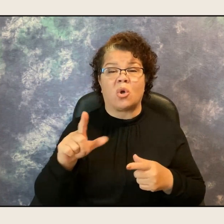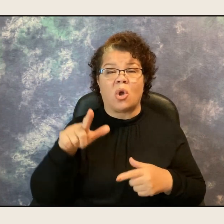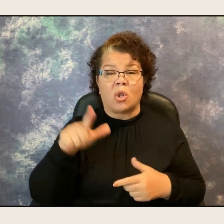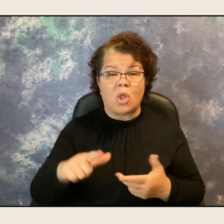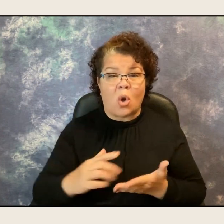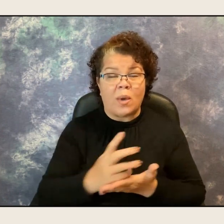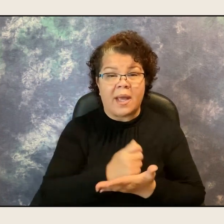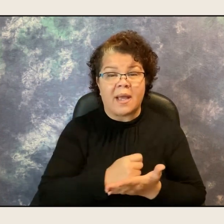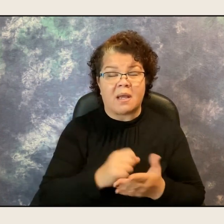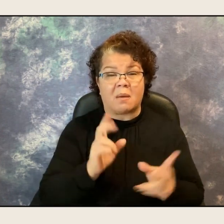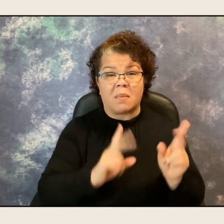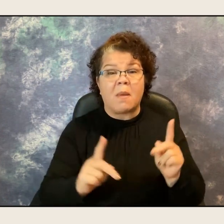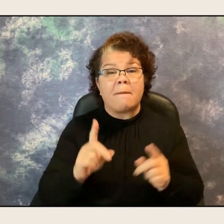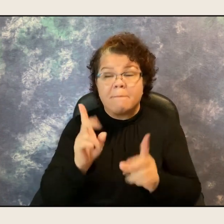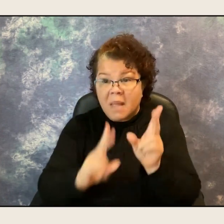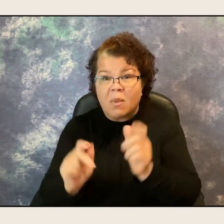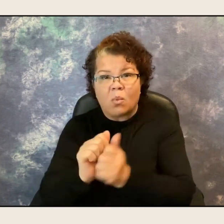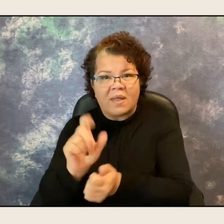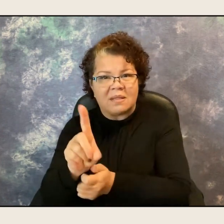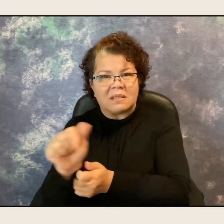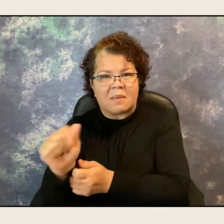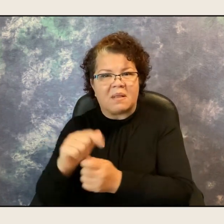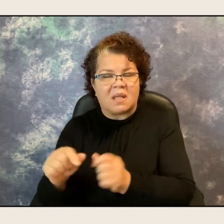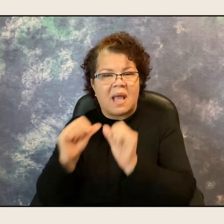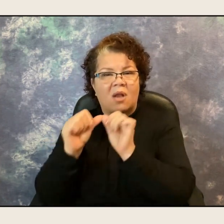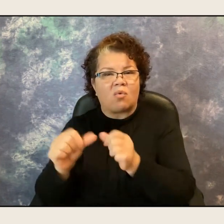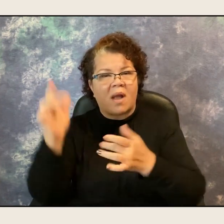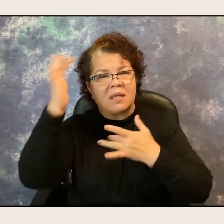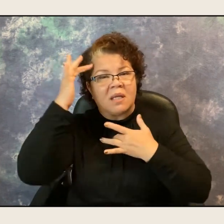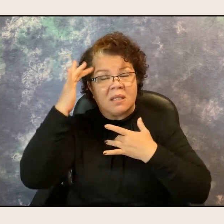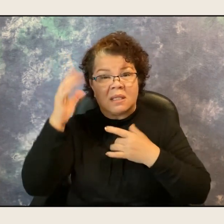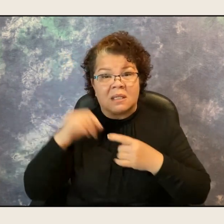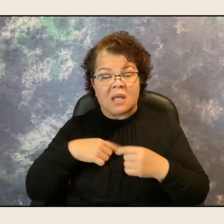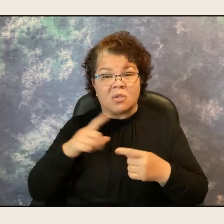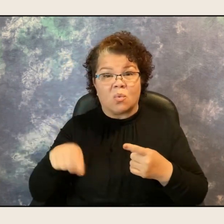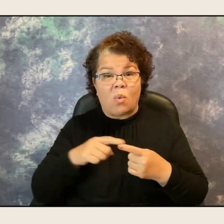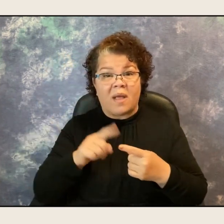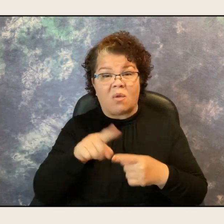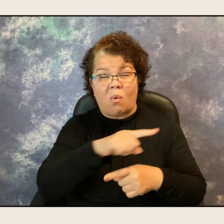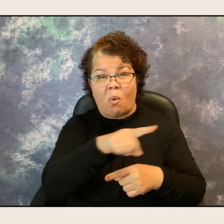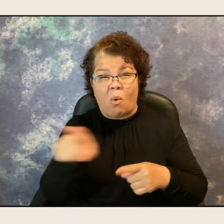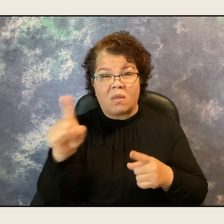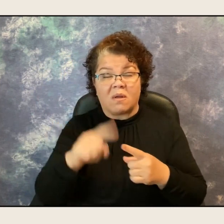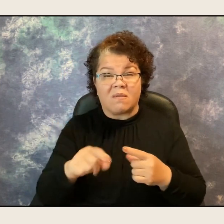folks with disabilities and chronic illness in the face of these rising natural disasters